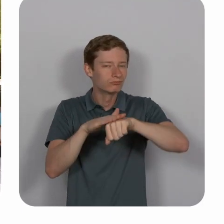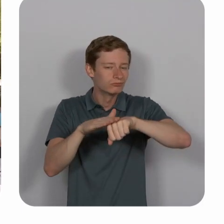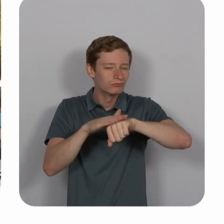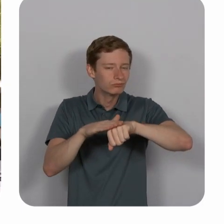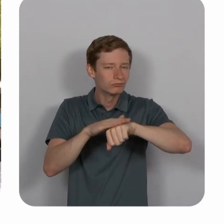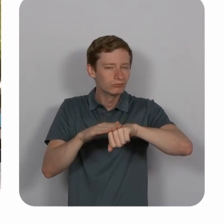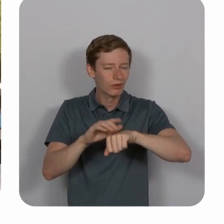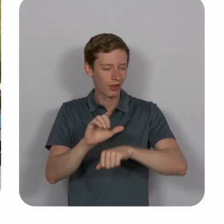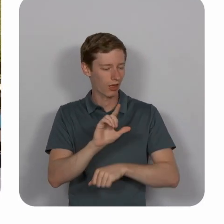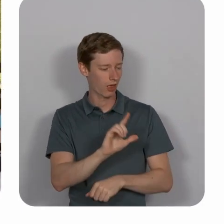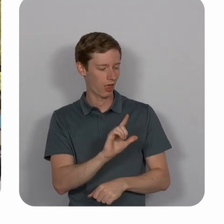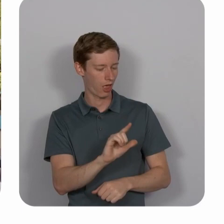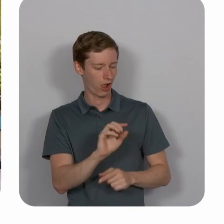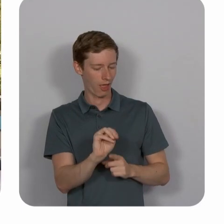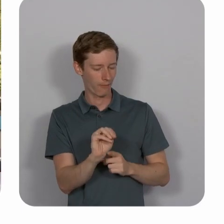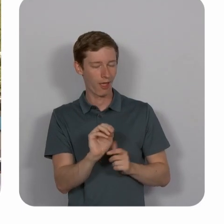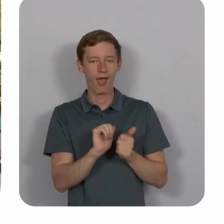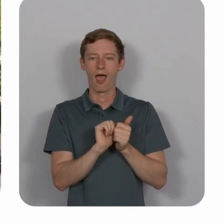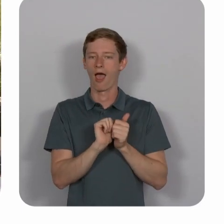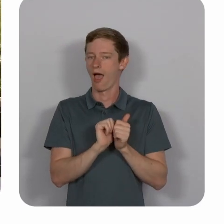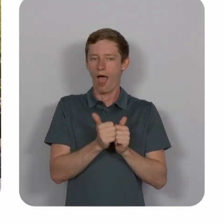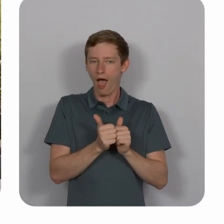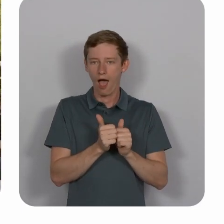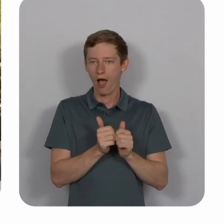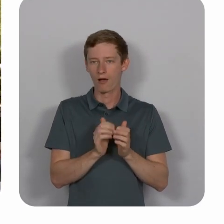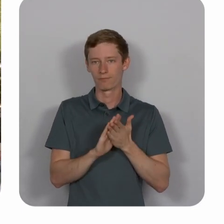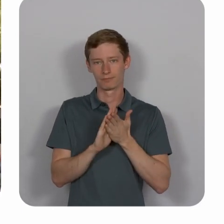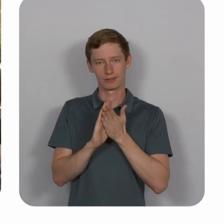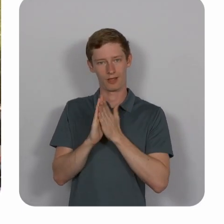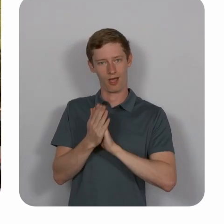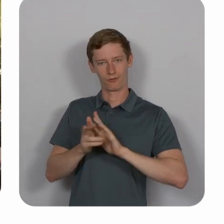to achieve where we are with our AIs today.